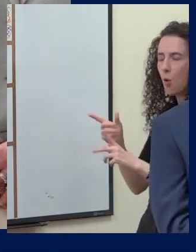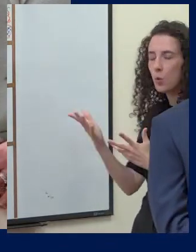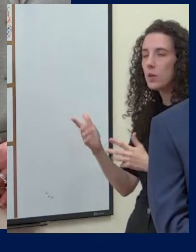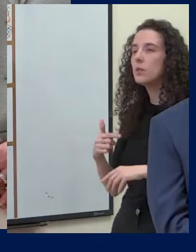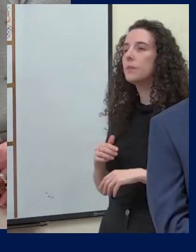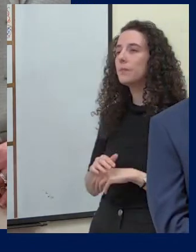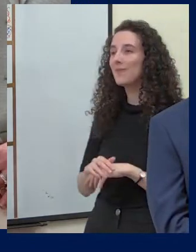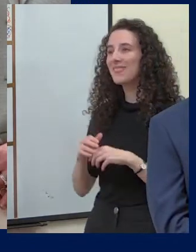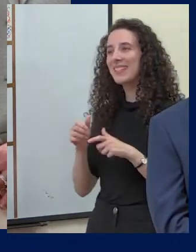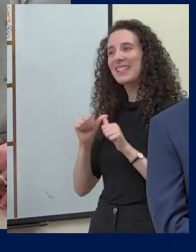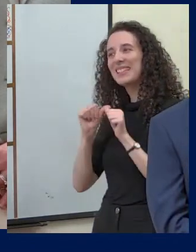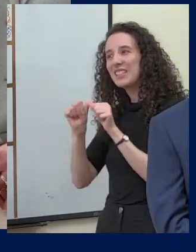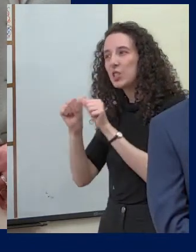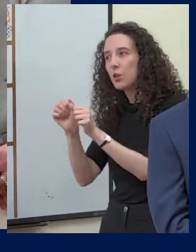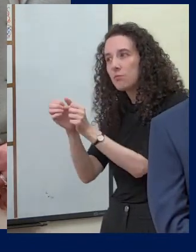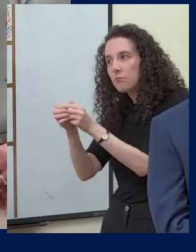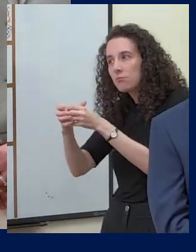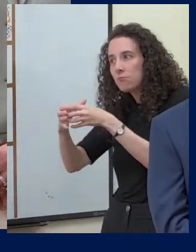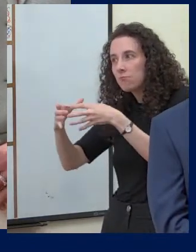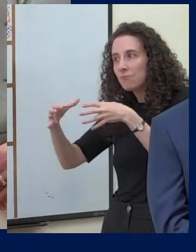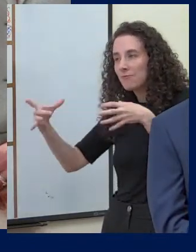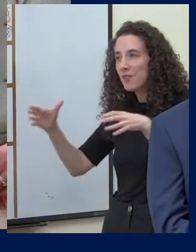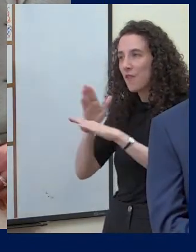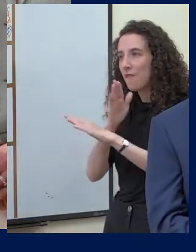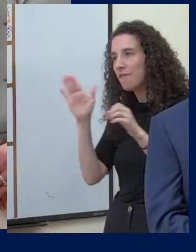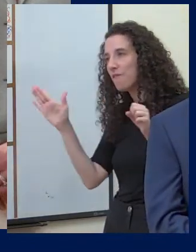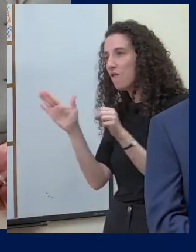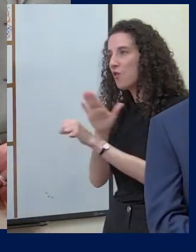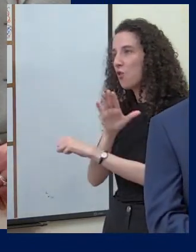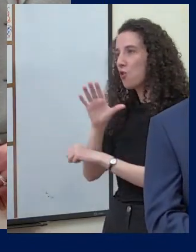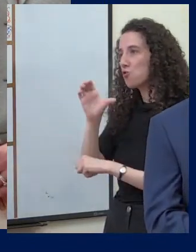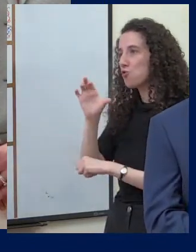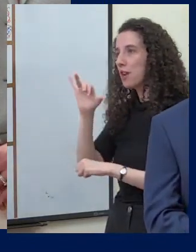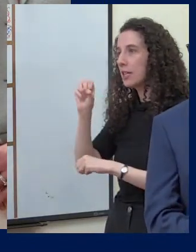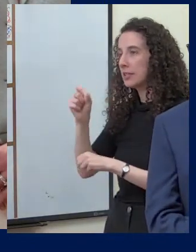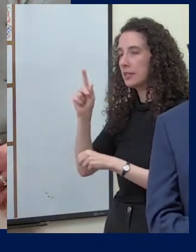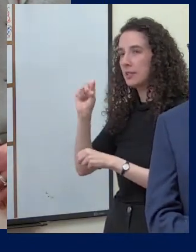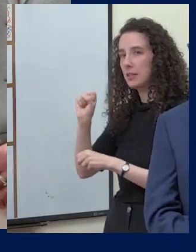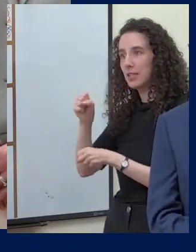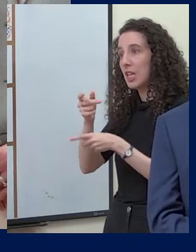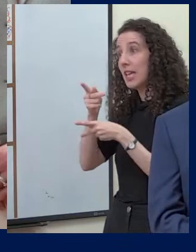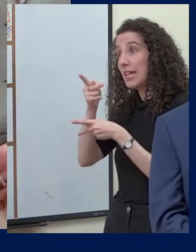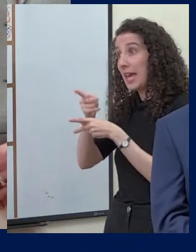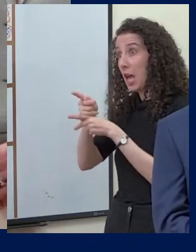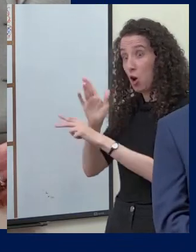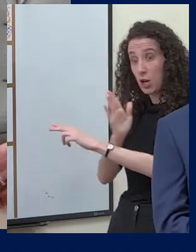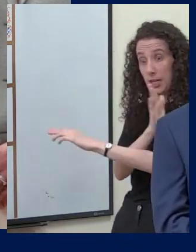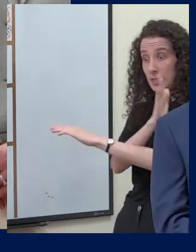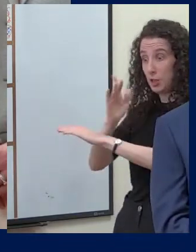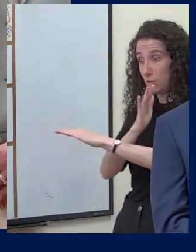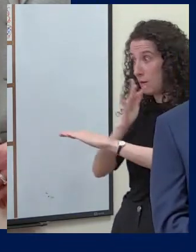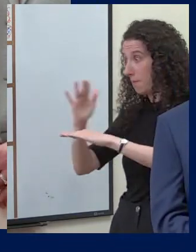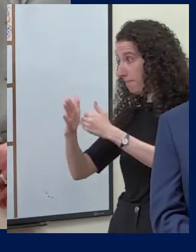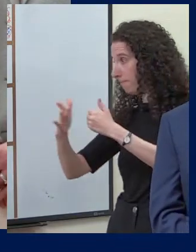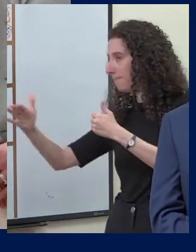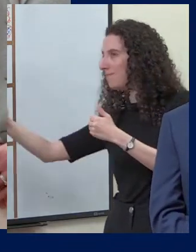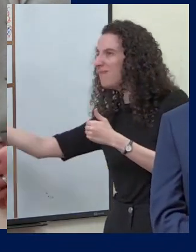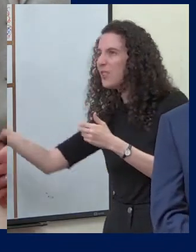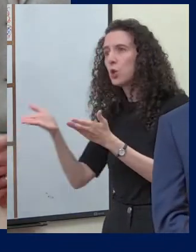to build out the full crisis care continuum. Continue to build out a range of services and supports that certainly I'm grateful that